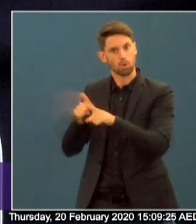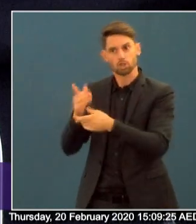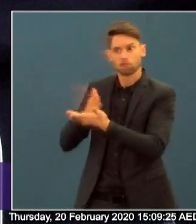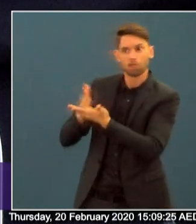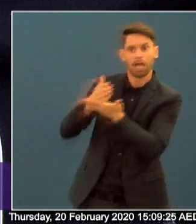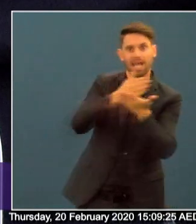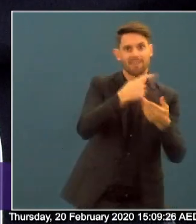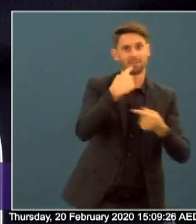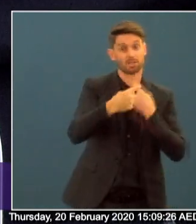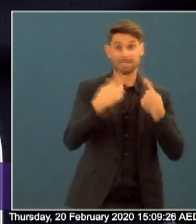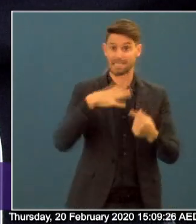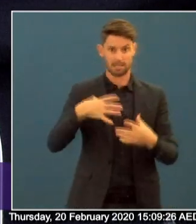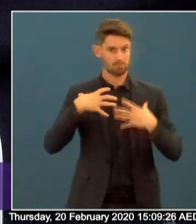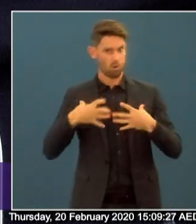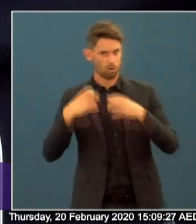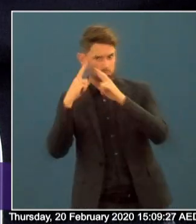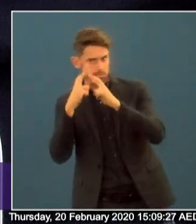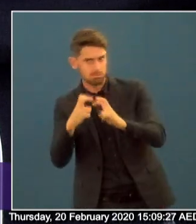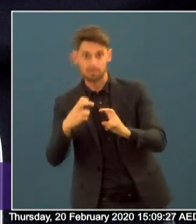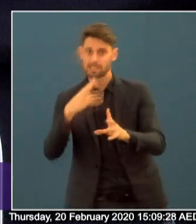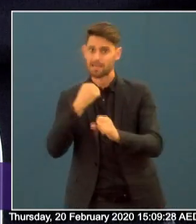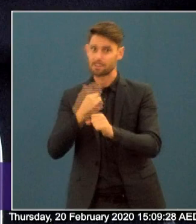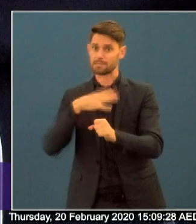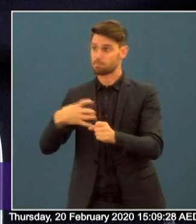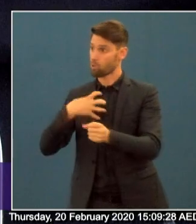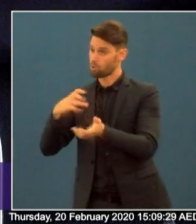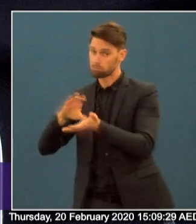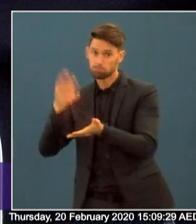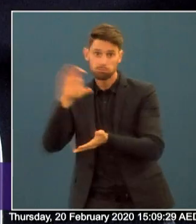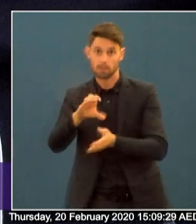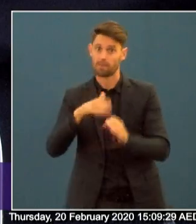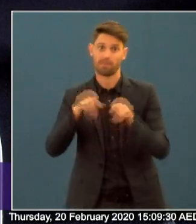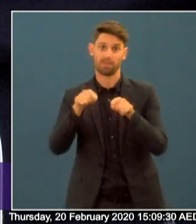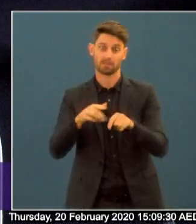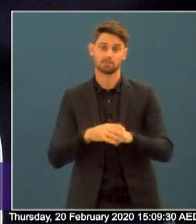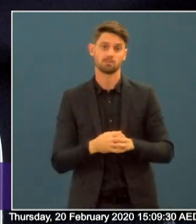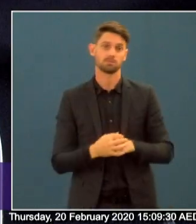It also requires us to build new pathways to care